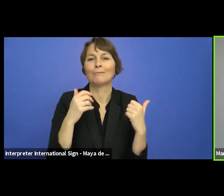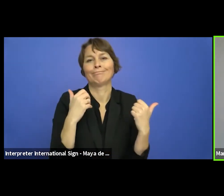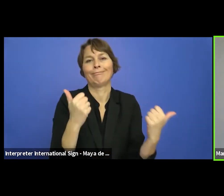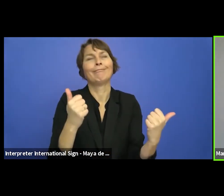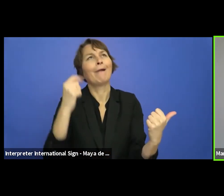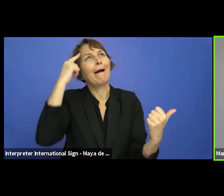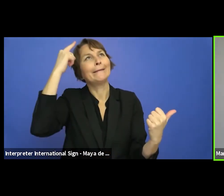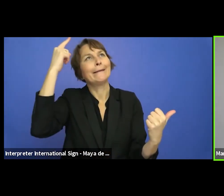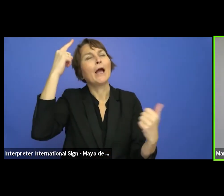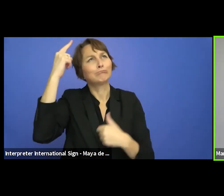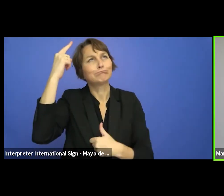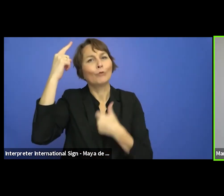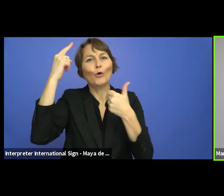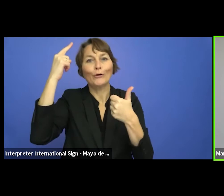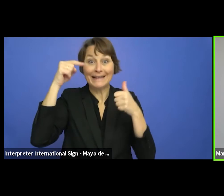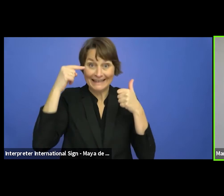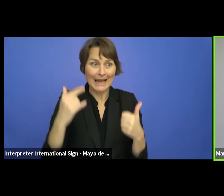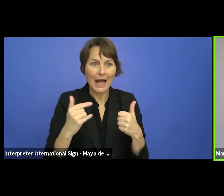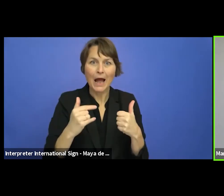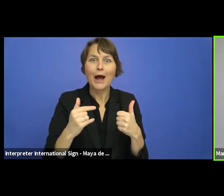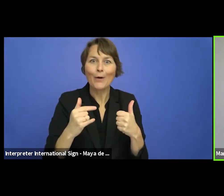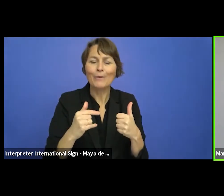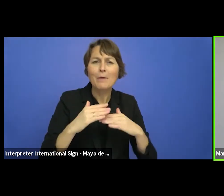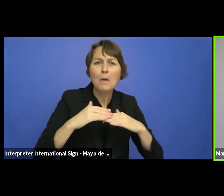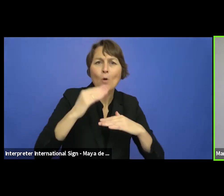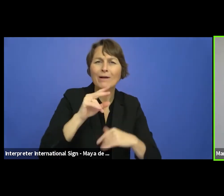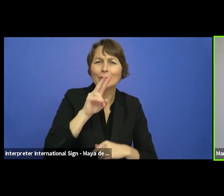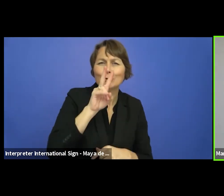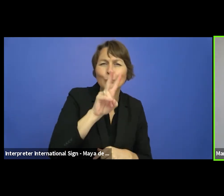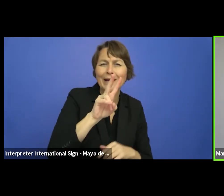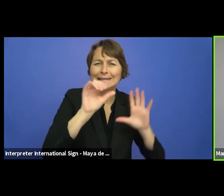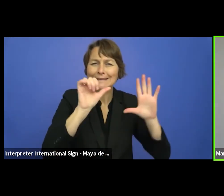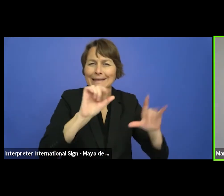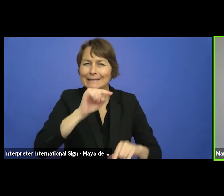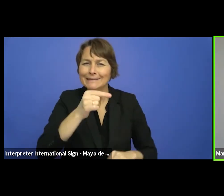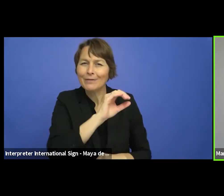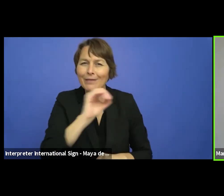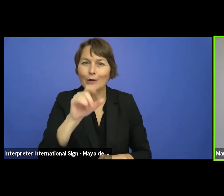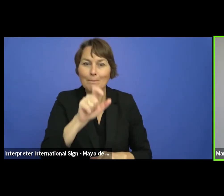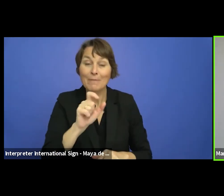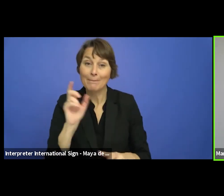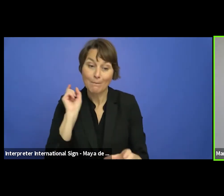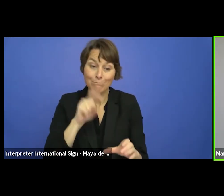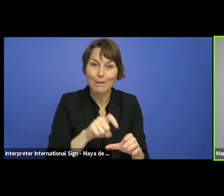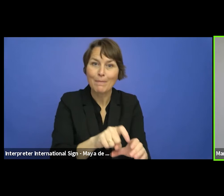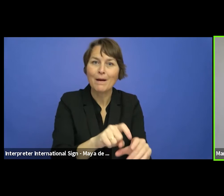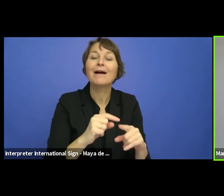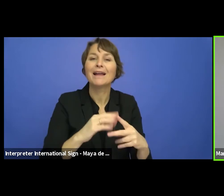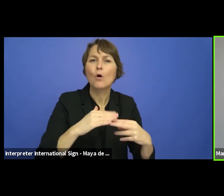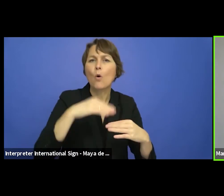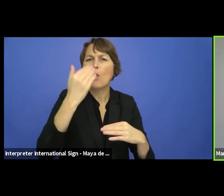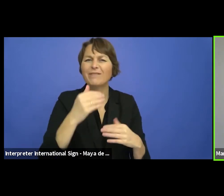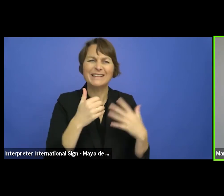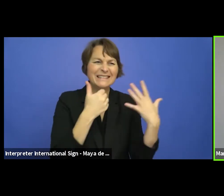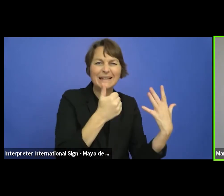now we have more than 26 000 registered users and over 600 published posts. What I would like to see